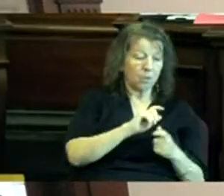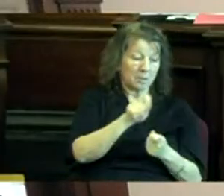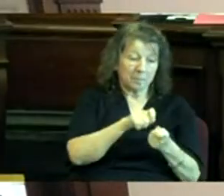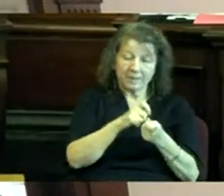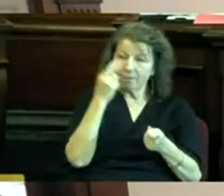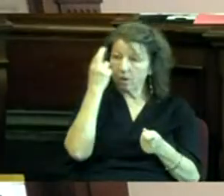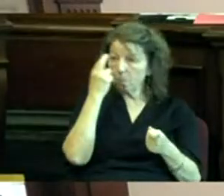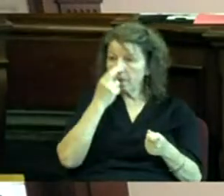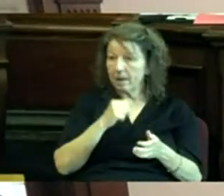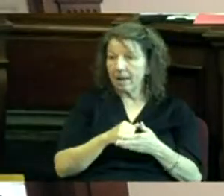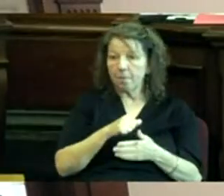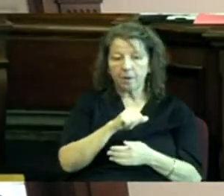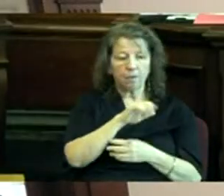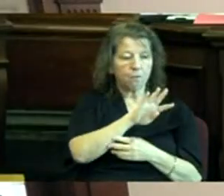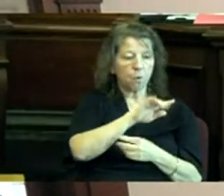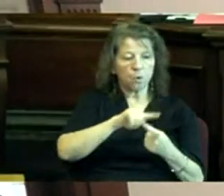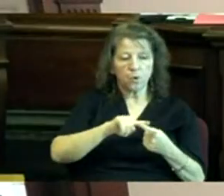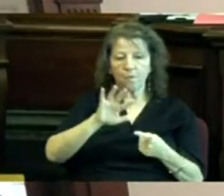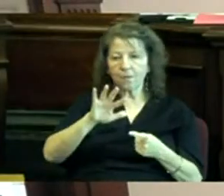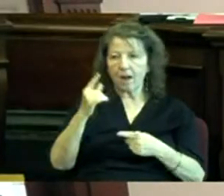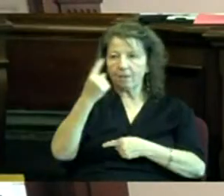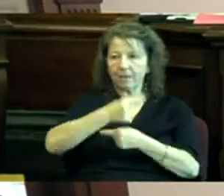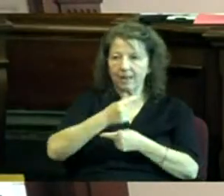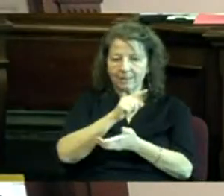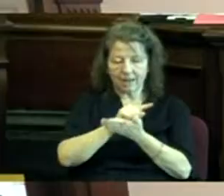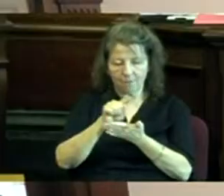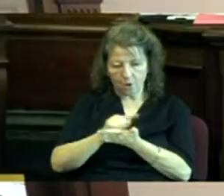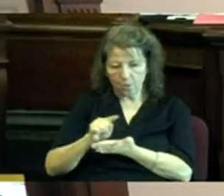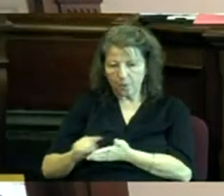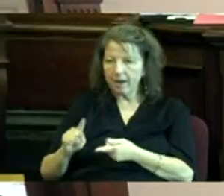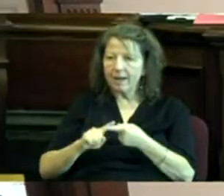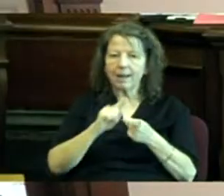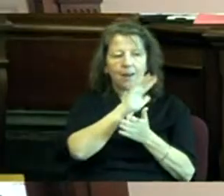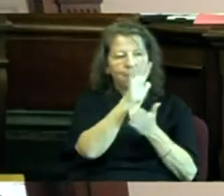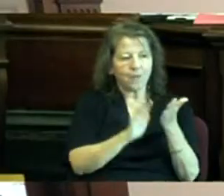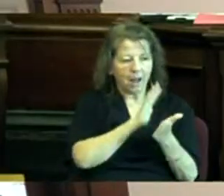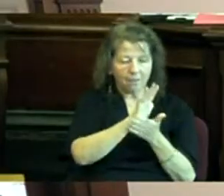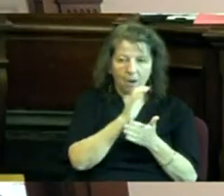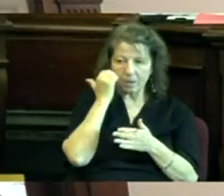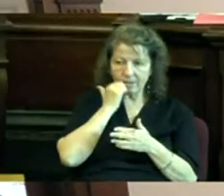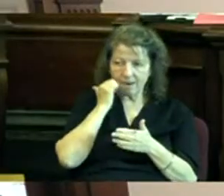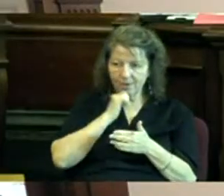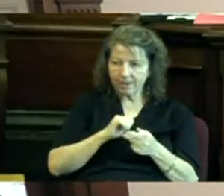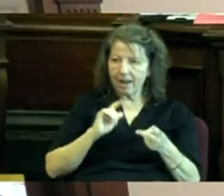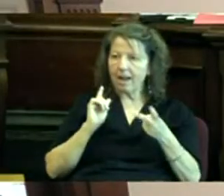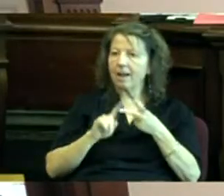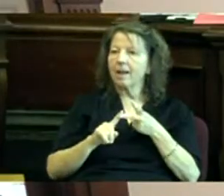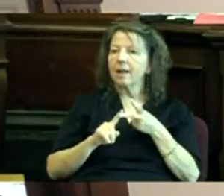building it as a camp for a very simple reason. It's going to be,